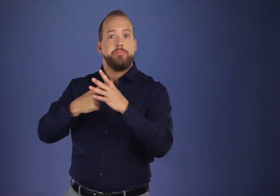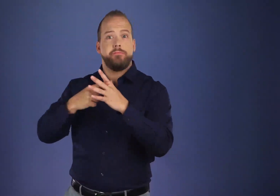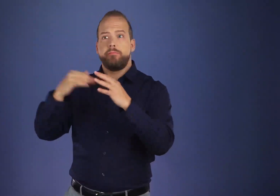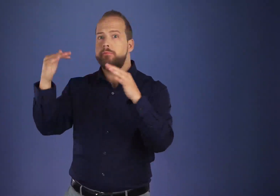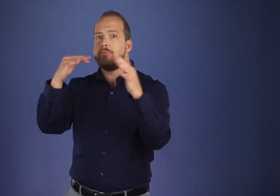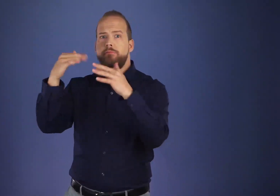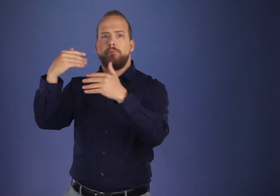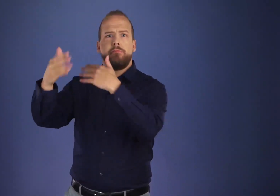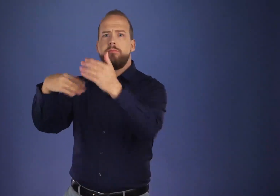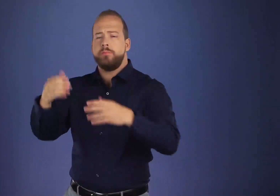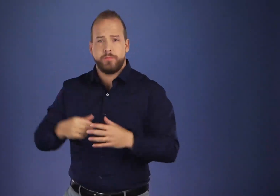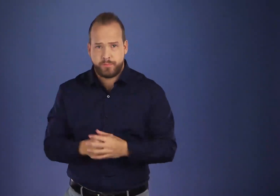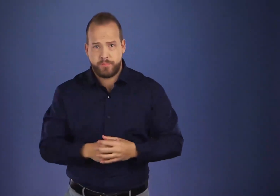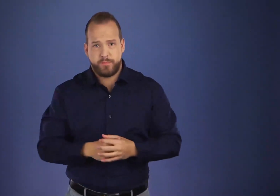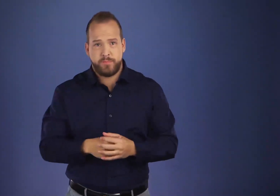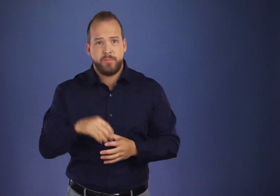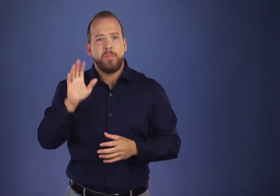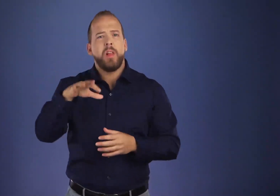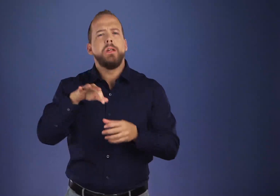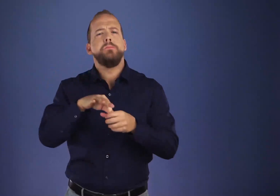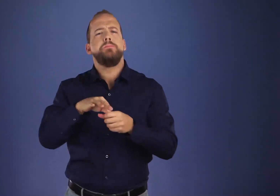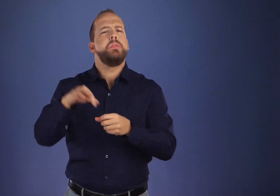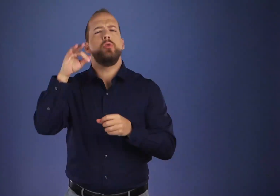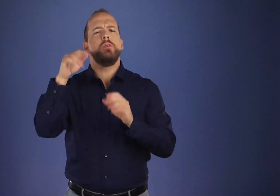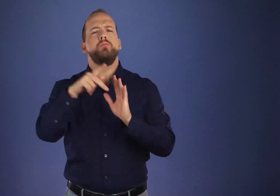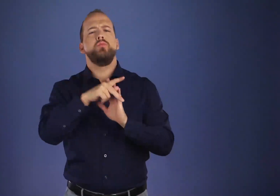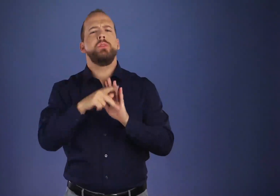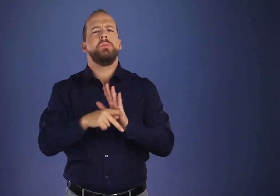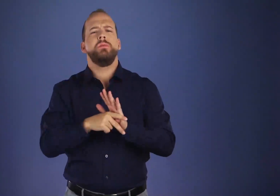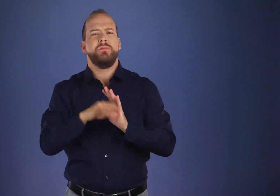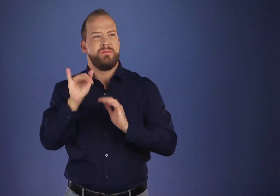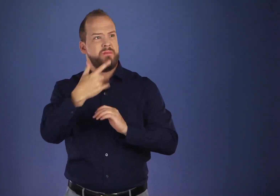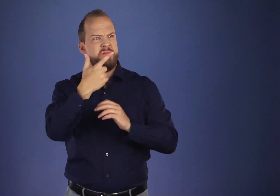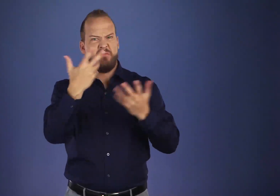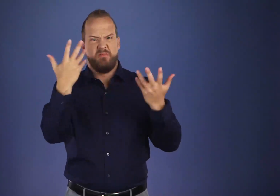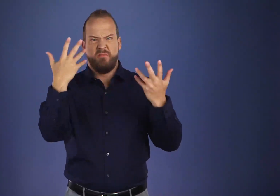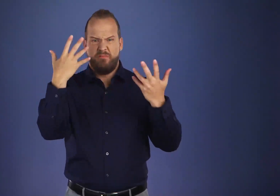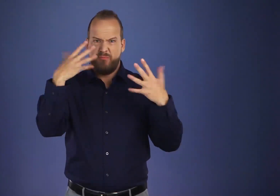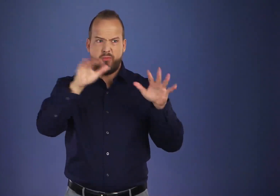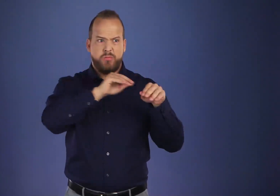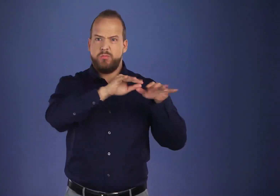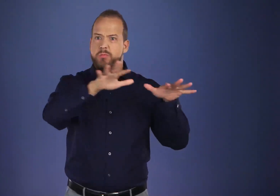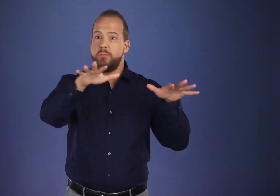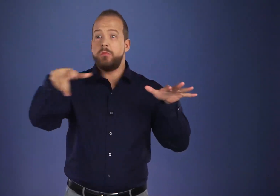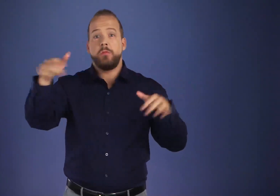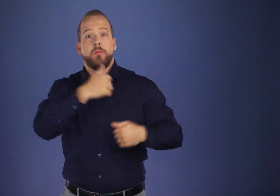When World War II broke out, this spiritual principle had its first major test.